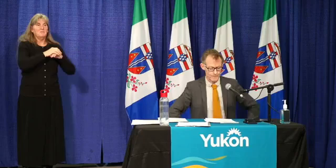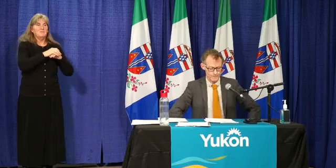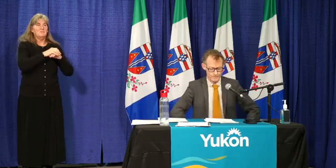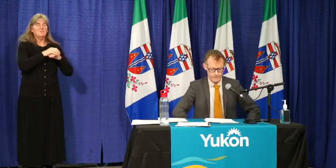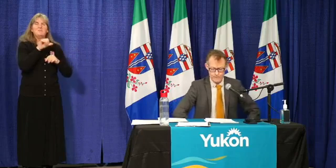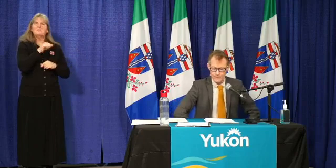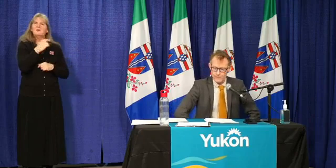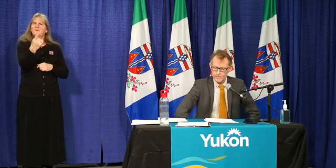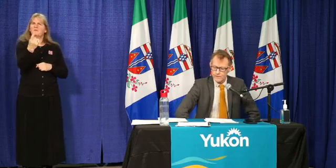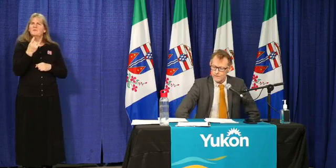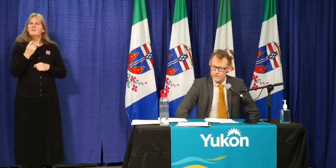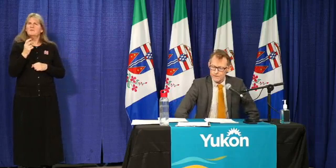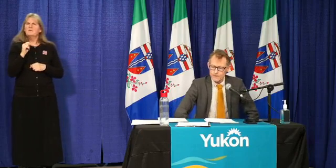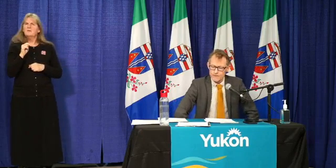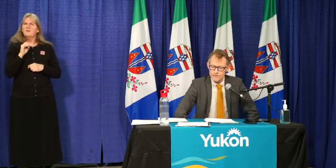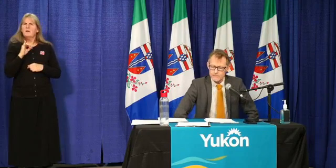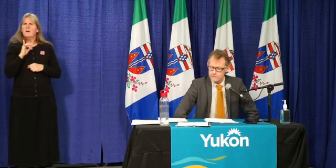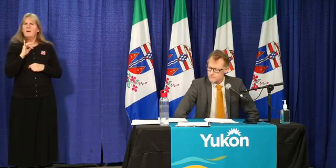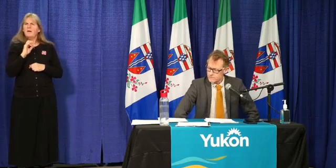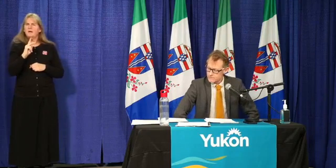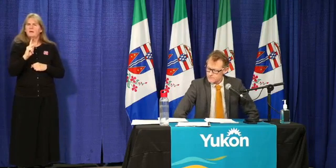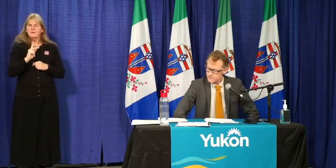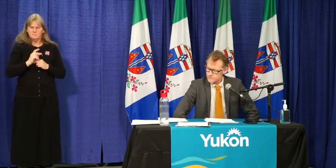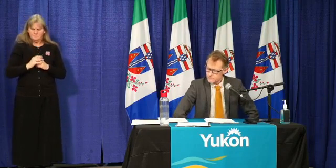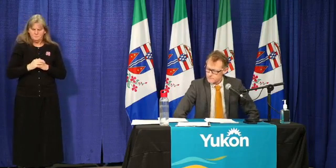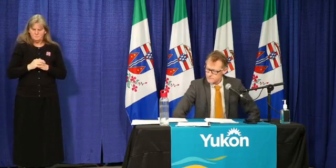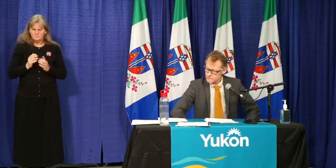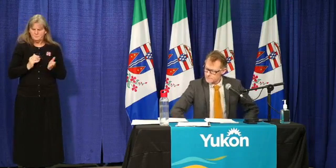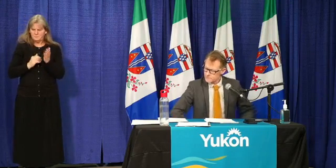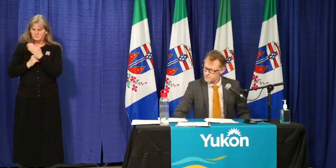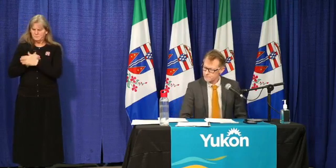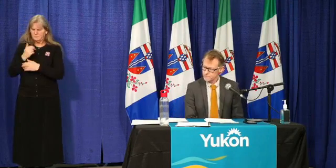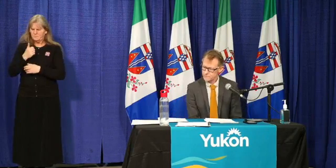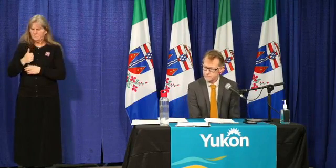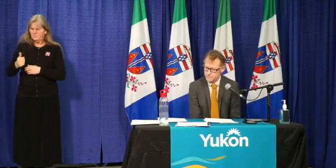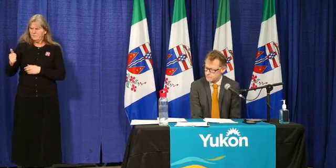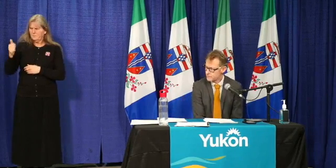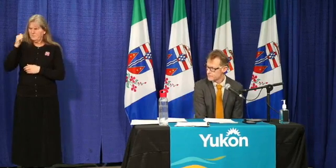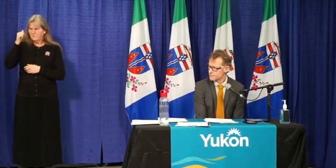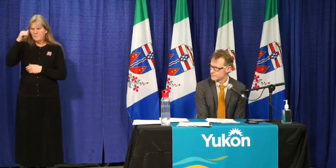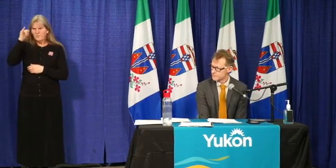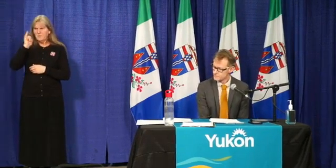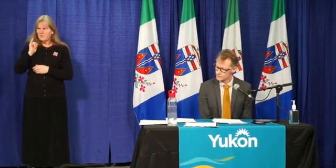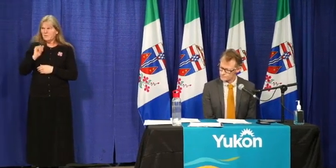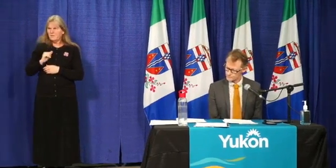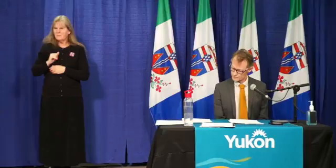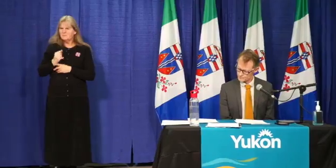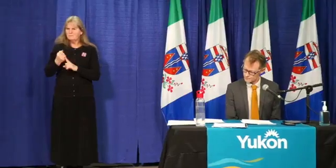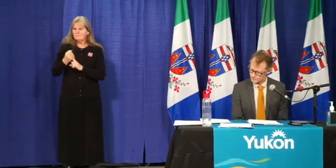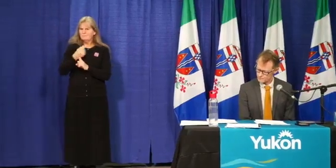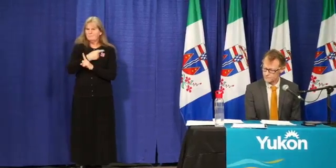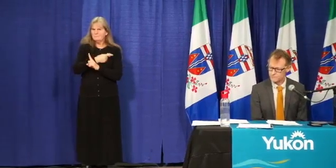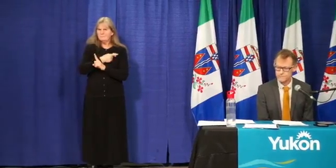Follow-up? Reporter: Yes, for the premier and it is slightly off-topic, related to the briefing today.